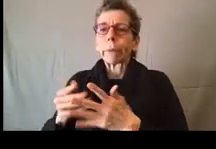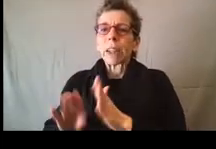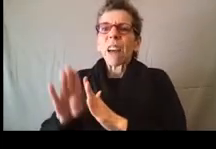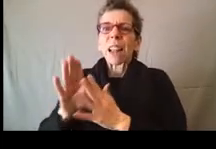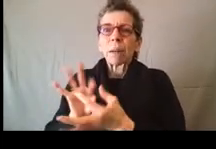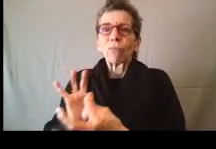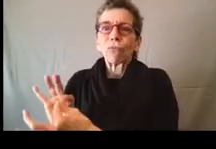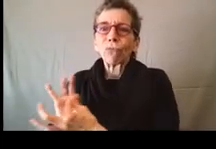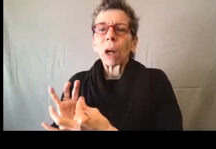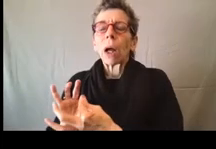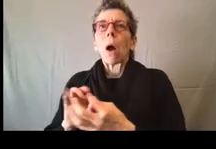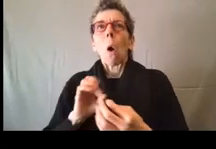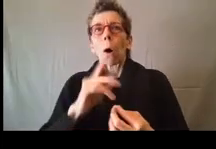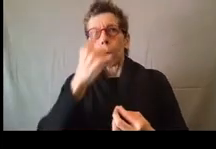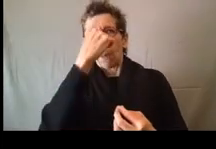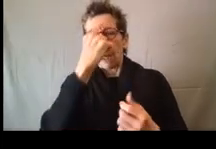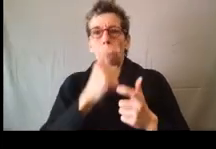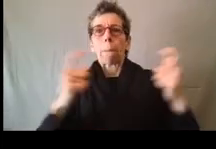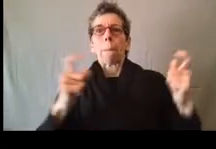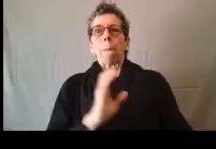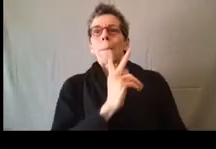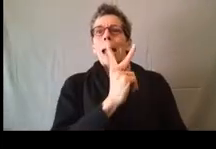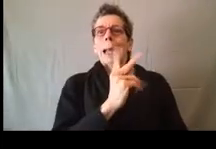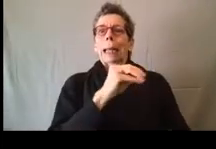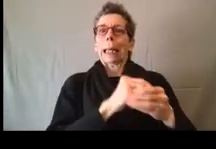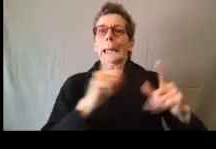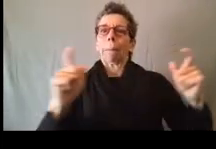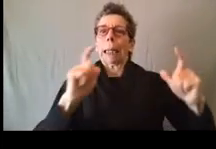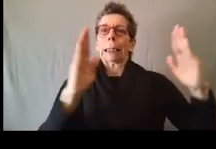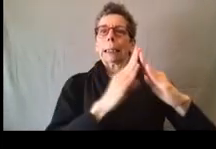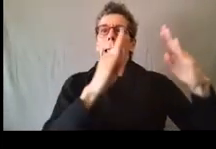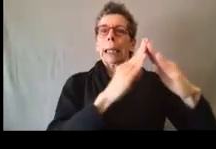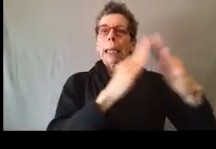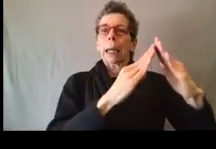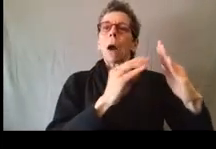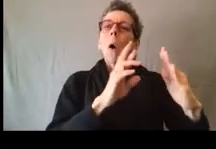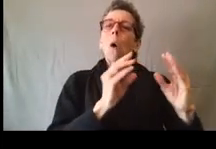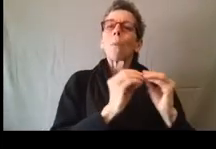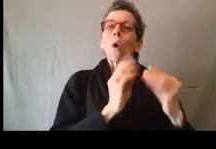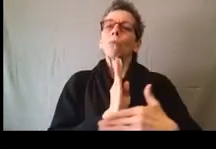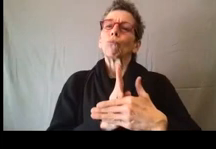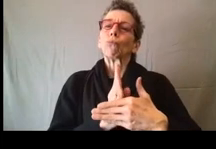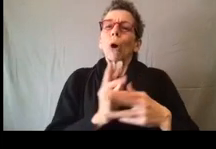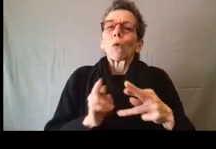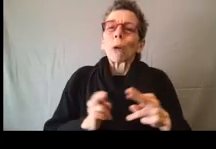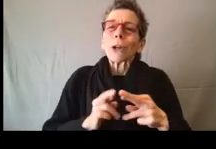urban settings as opposed to perhaps your more regionally focused, community focused